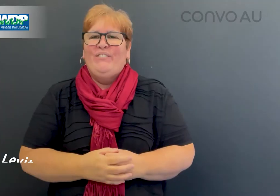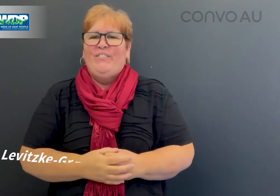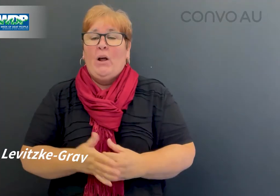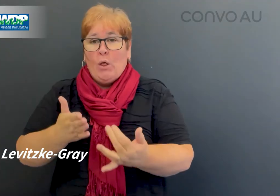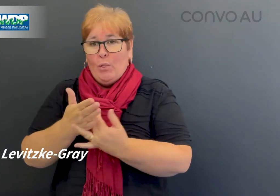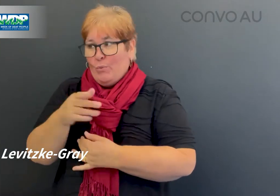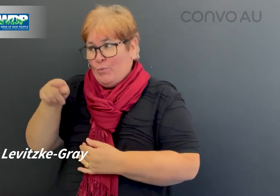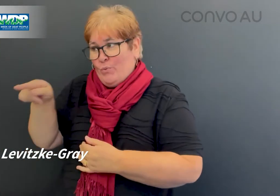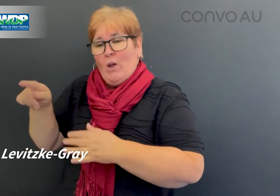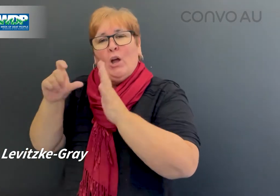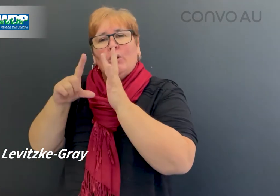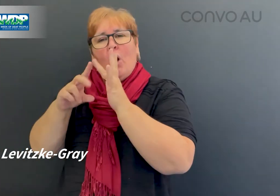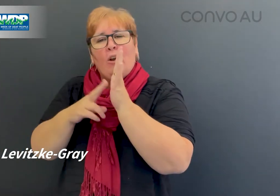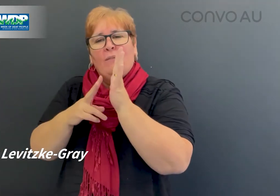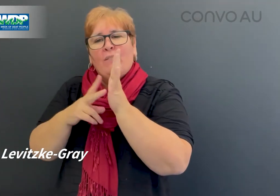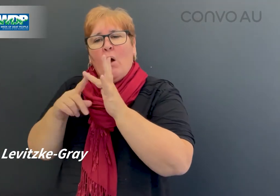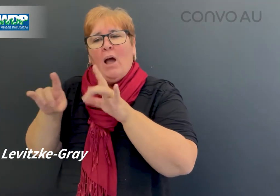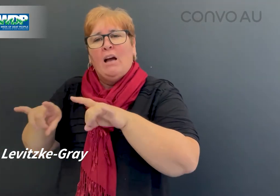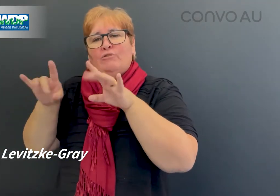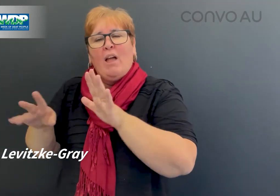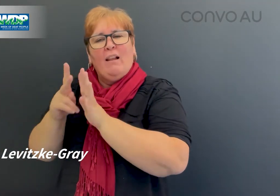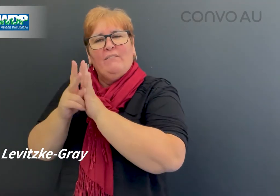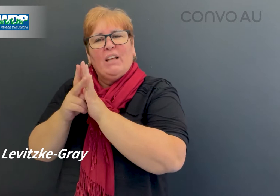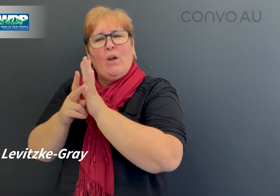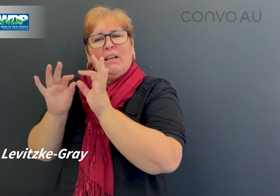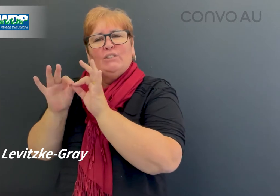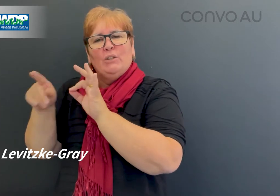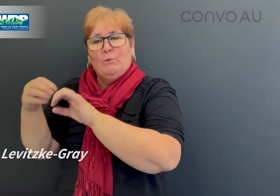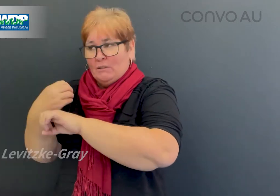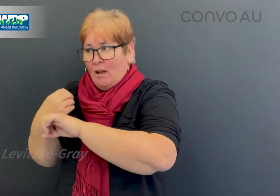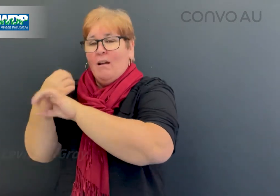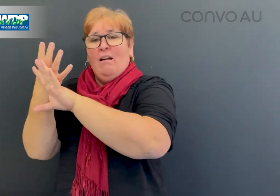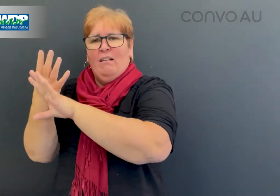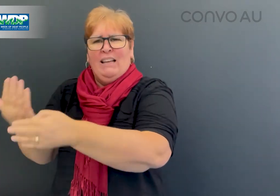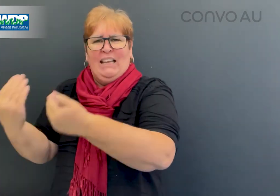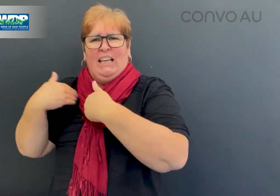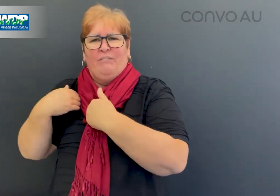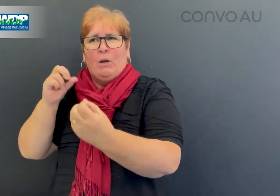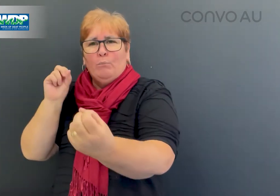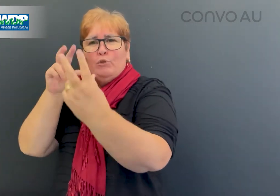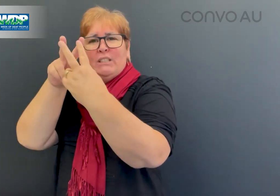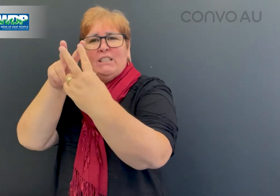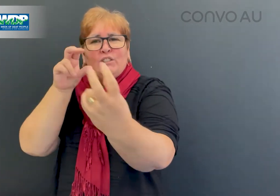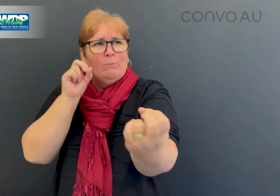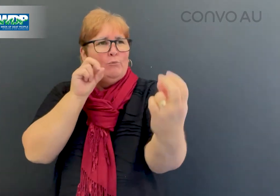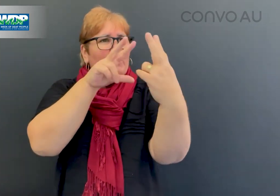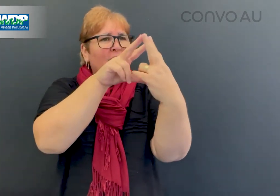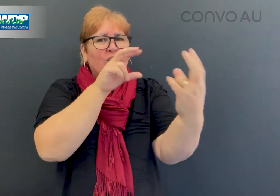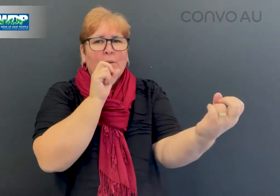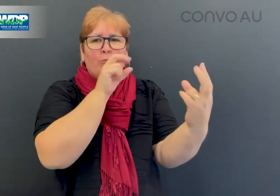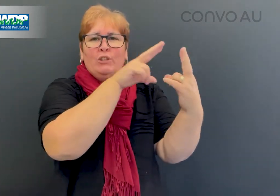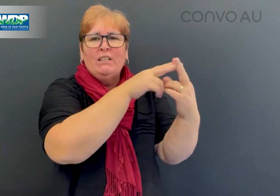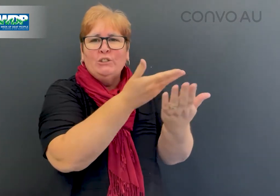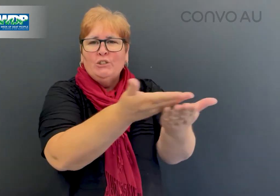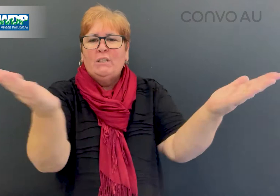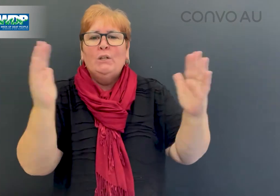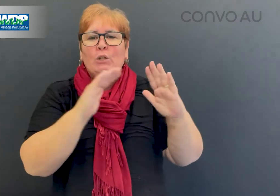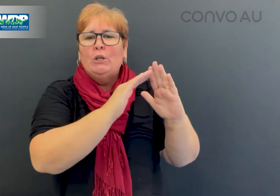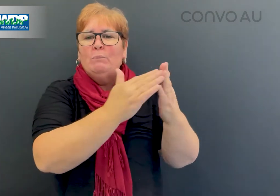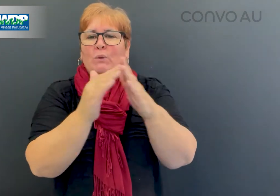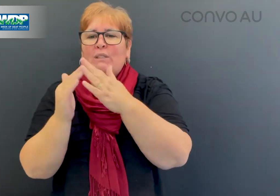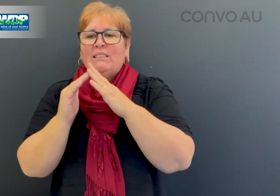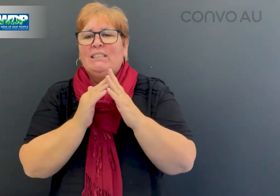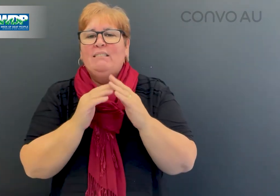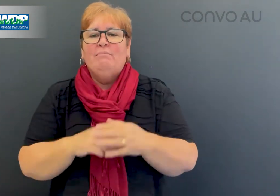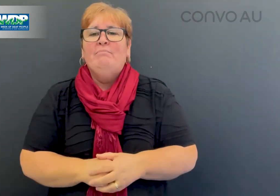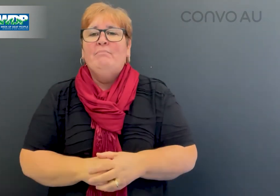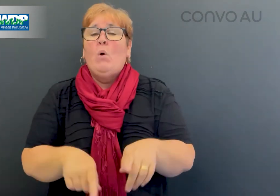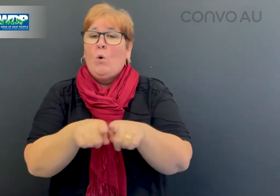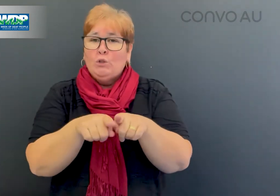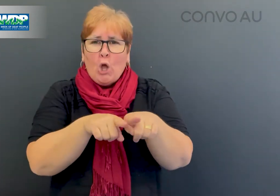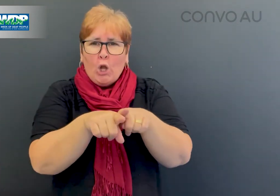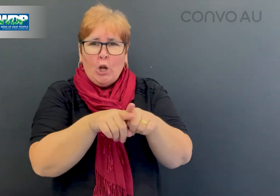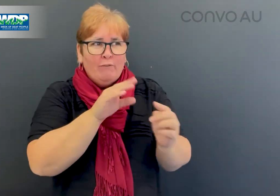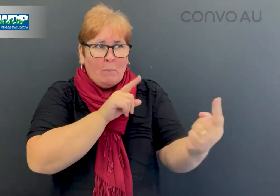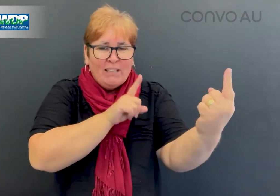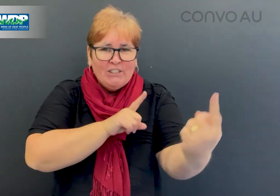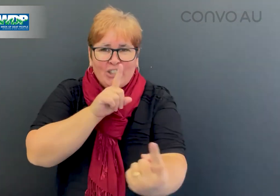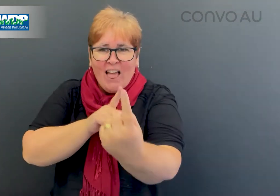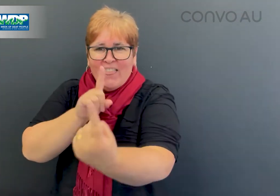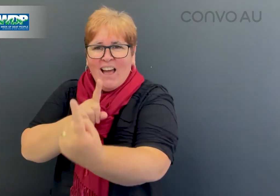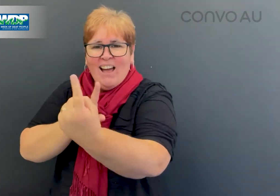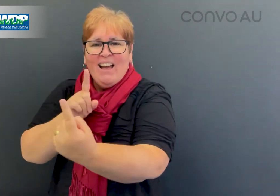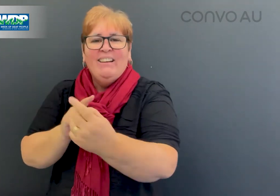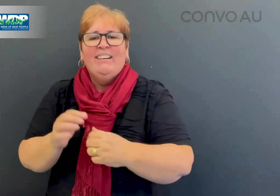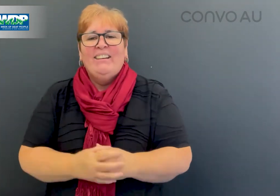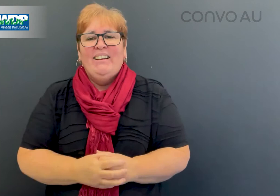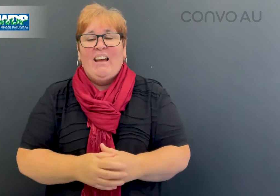Through Convo Australia Video Interpreters, we can bridge across other communities, and learn even more.